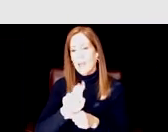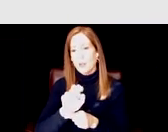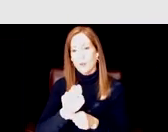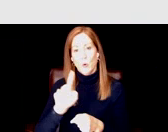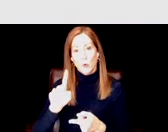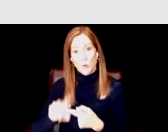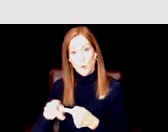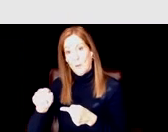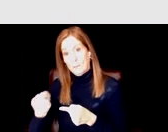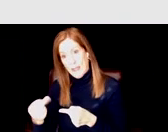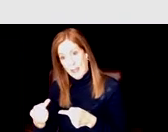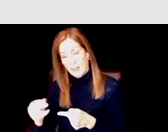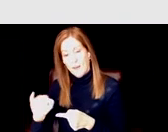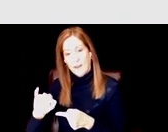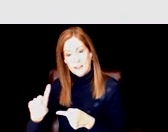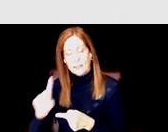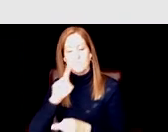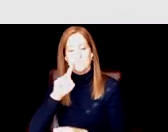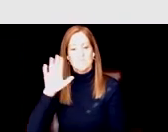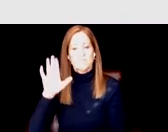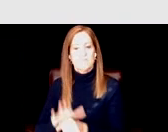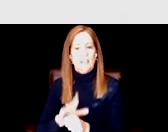and that guarantees that it is a unique identifier.